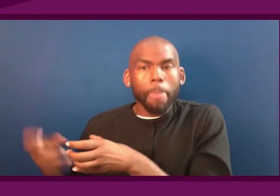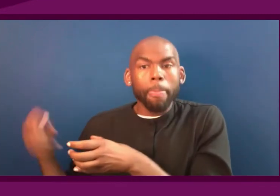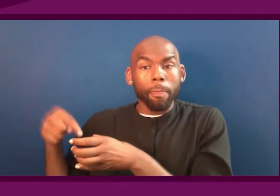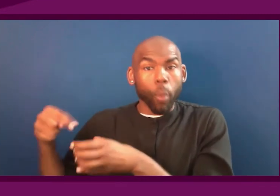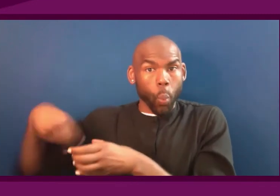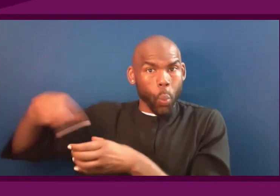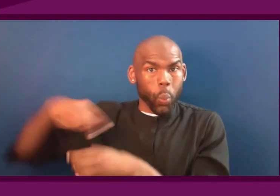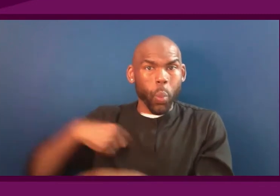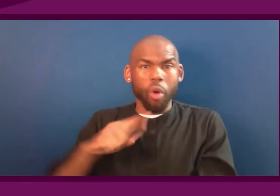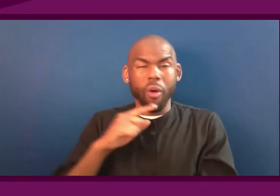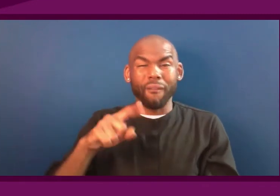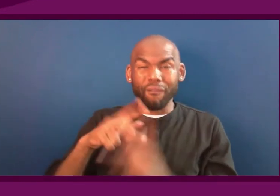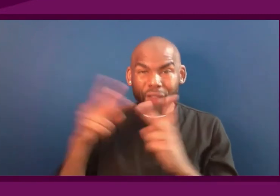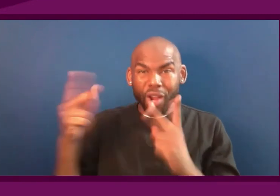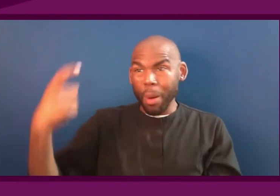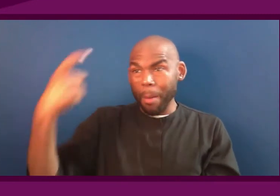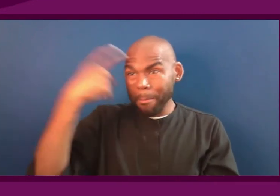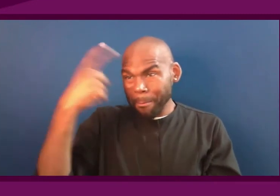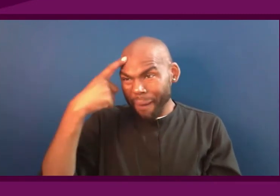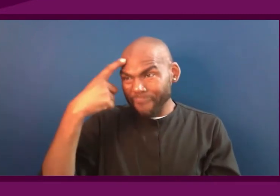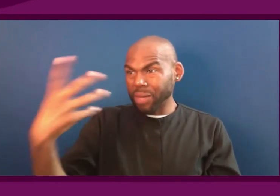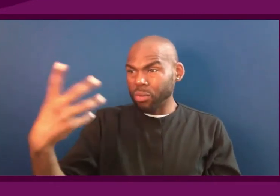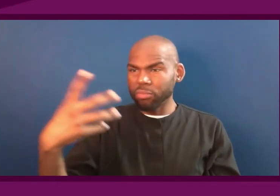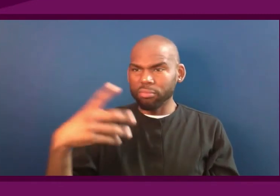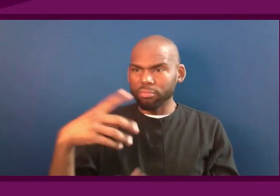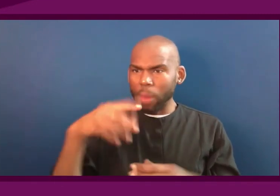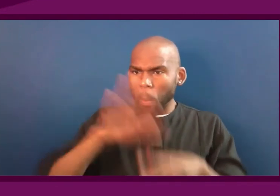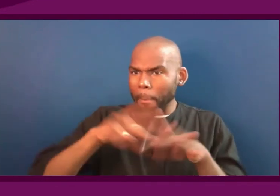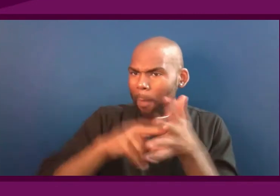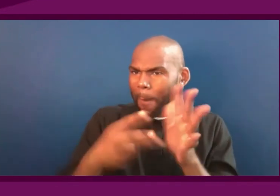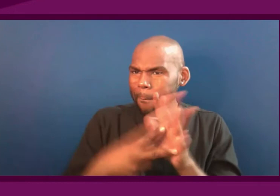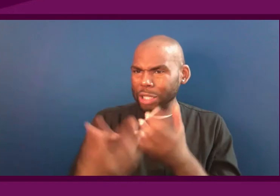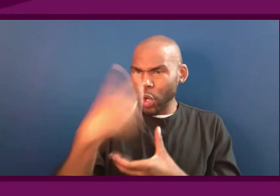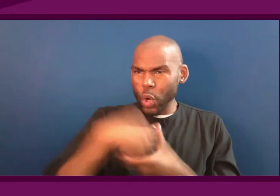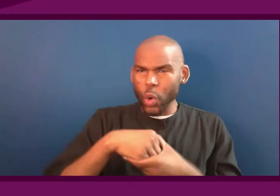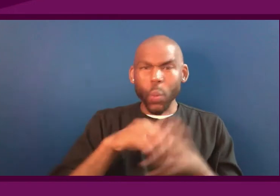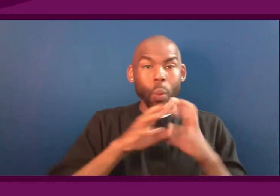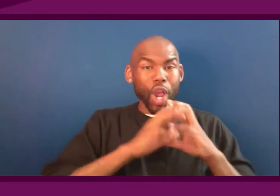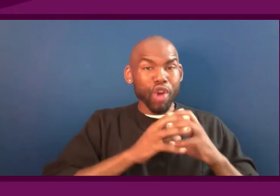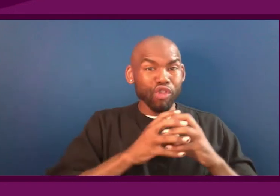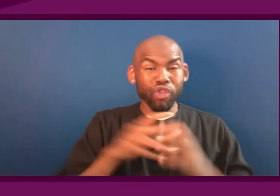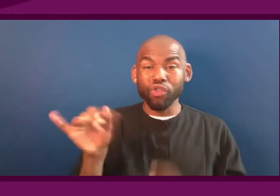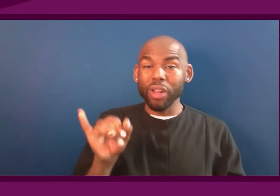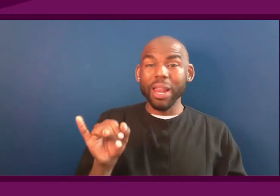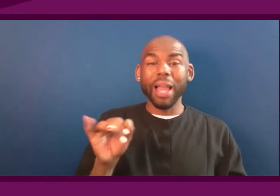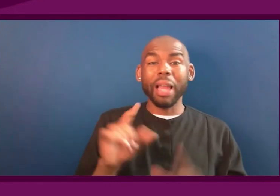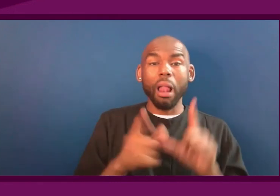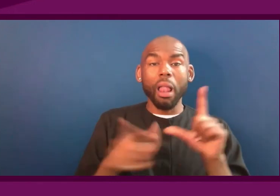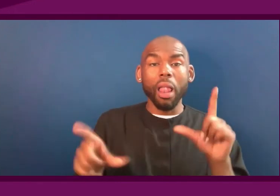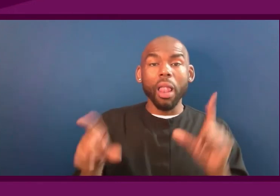great, but we've got to solve it in the world. And so I've been able to pull in so far 58 countries,